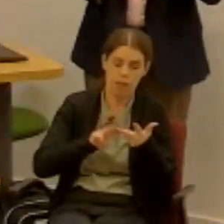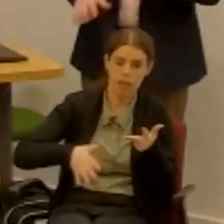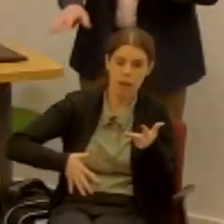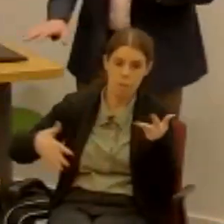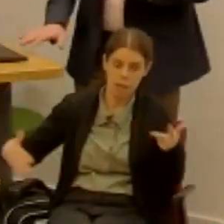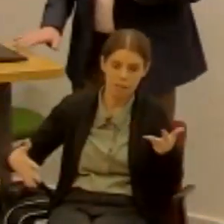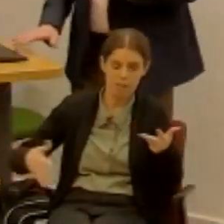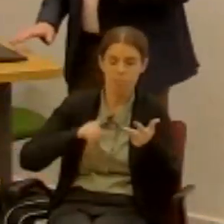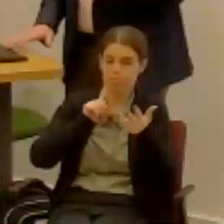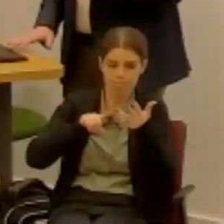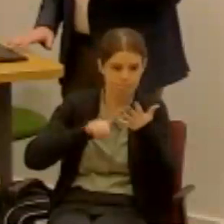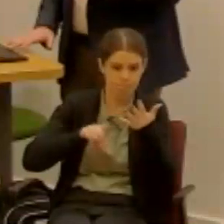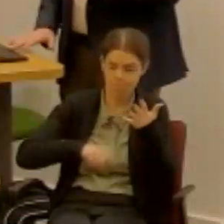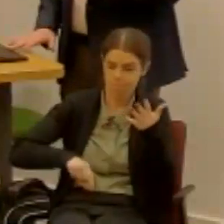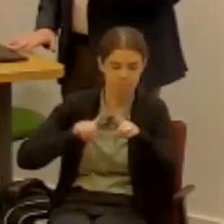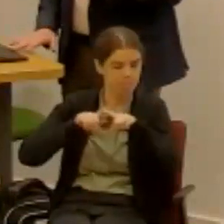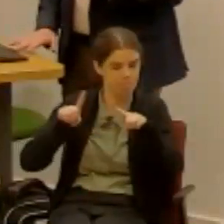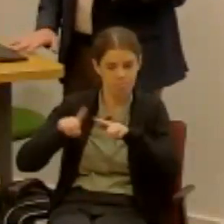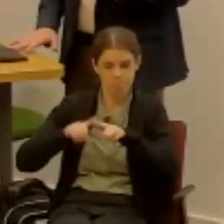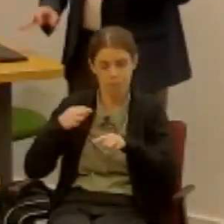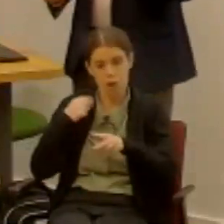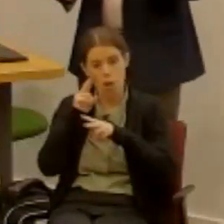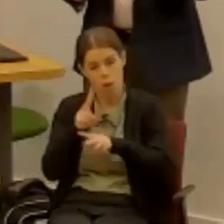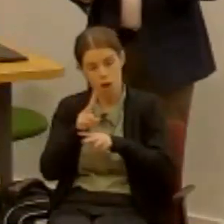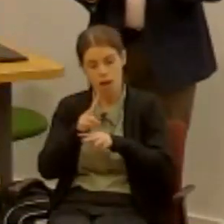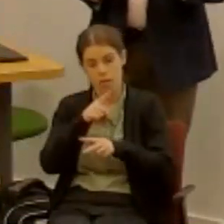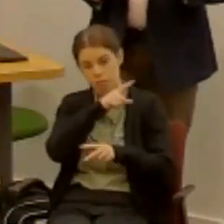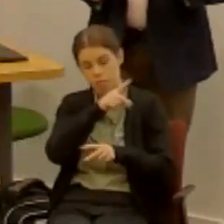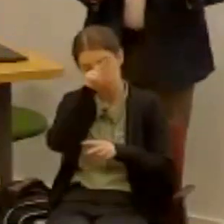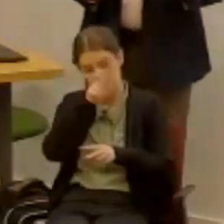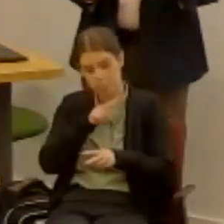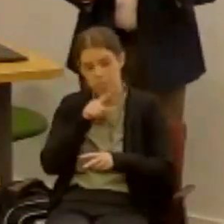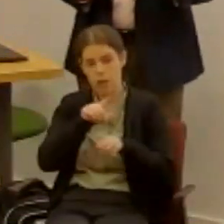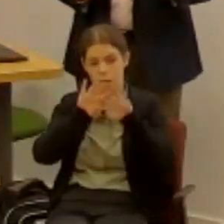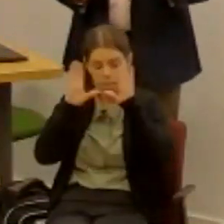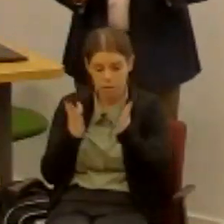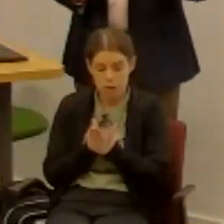We've looked at that in our former footballers just to answer that question.